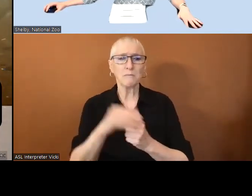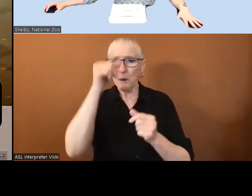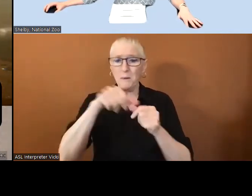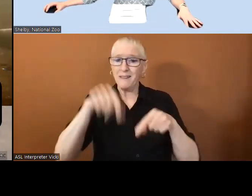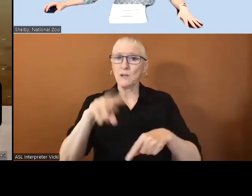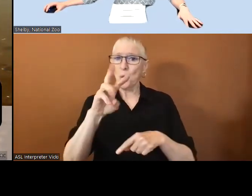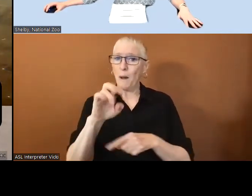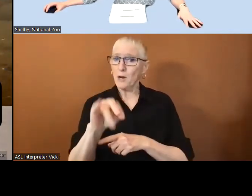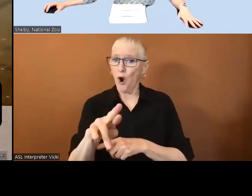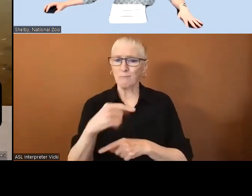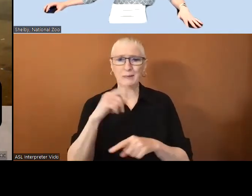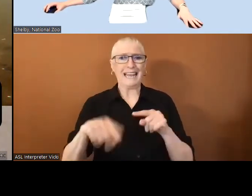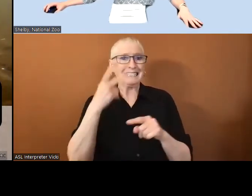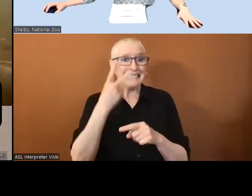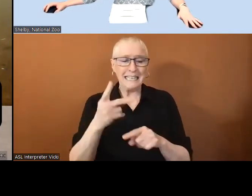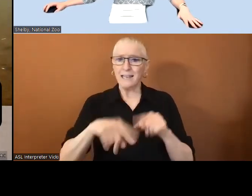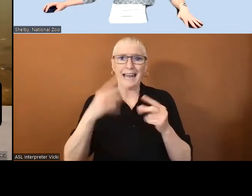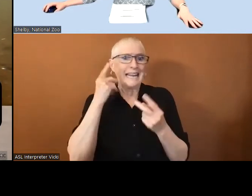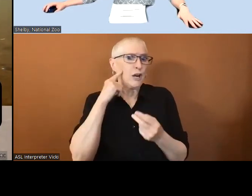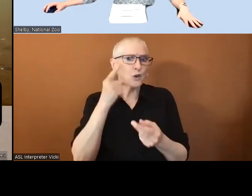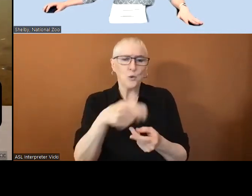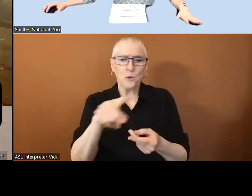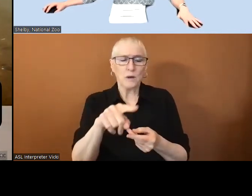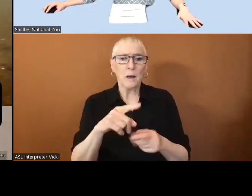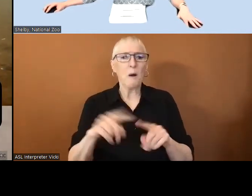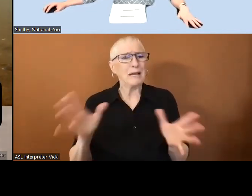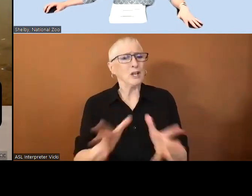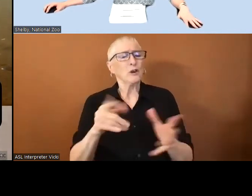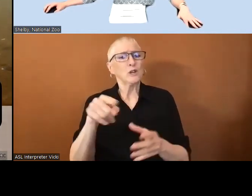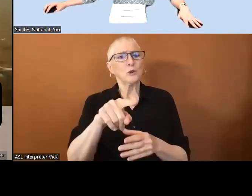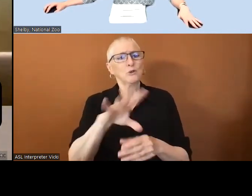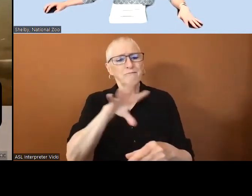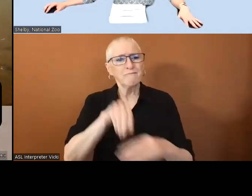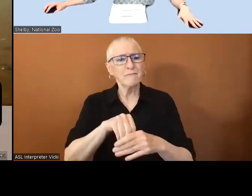so we cannot see or hear you. However, we encourage you to engage with us in a number of ways.